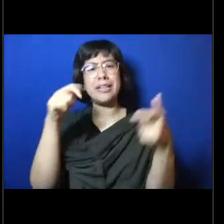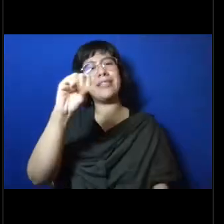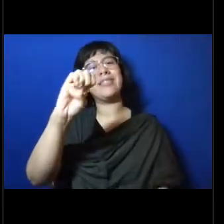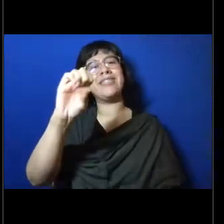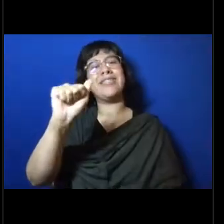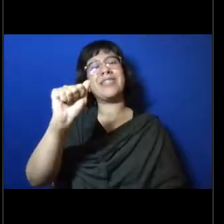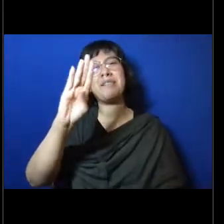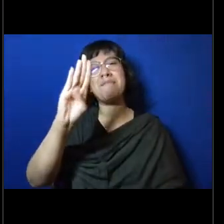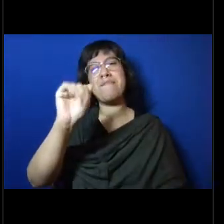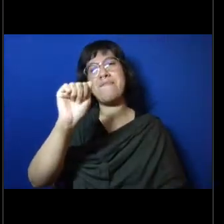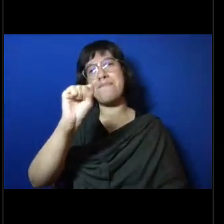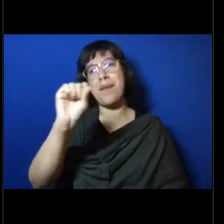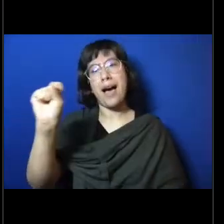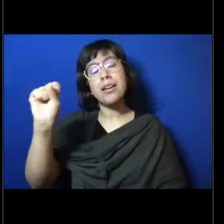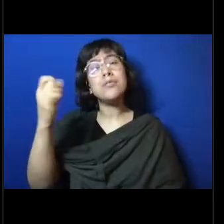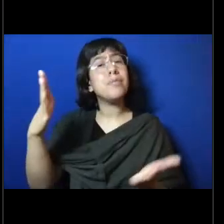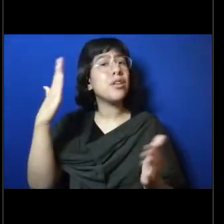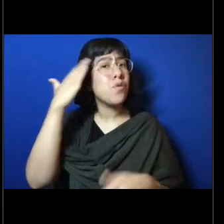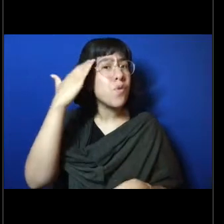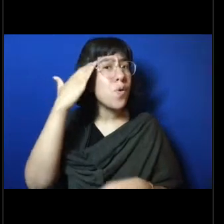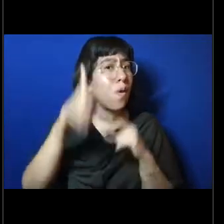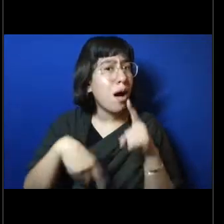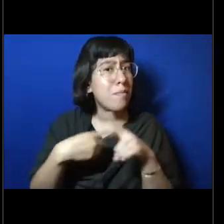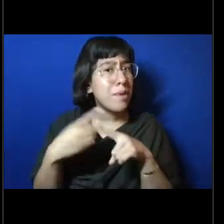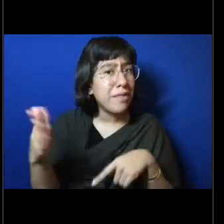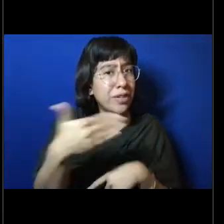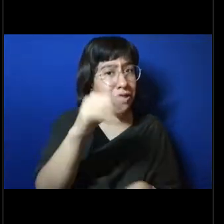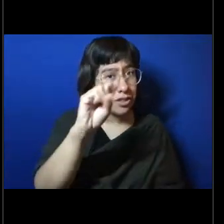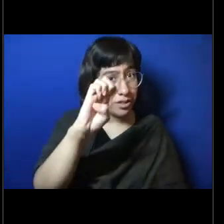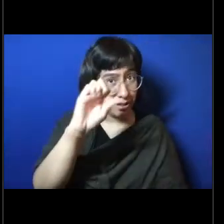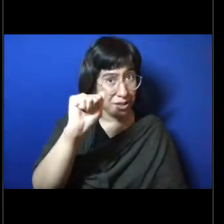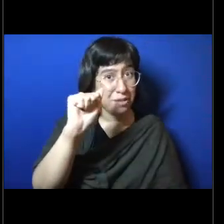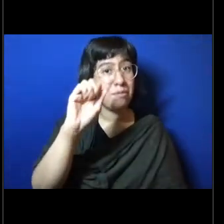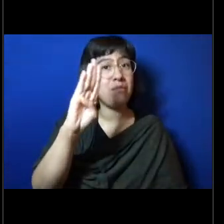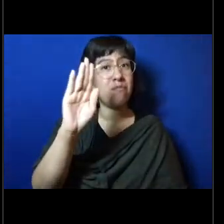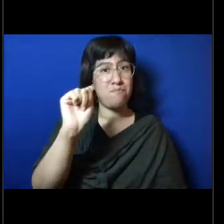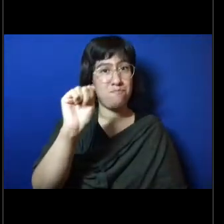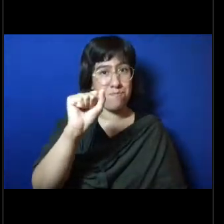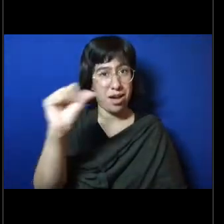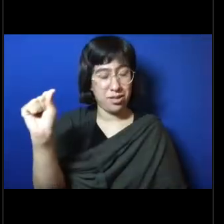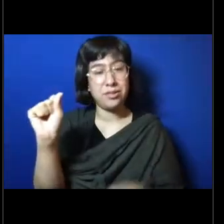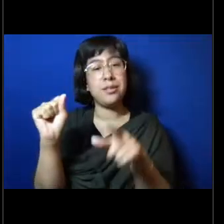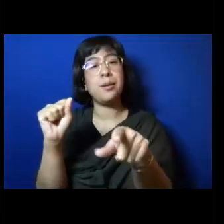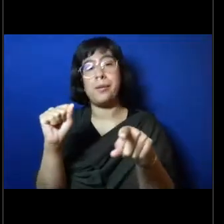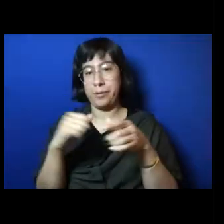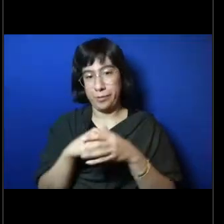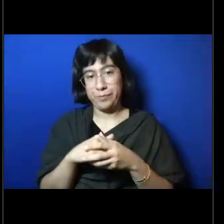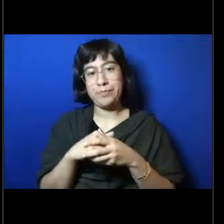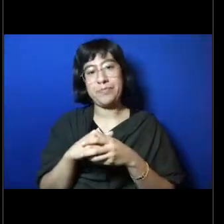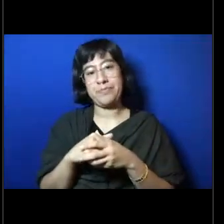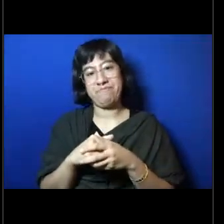which I believe some of you may have learned about it in earlier presentation. They also can be, you know